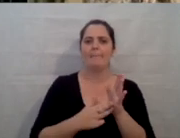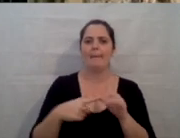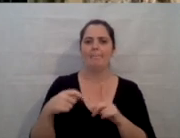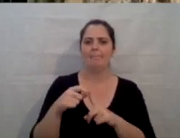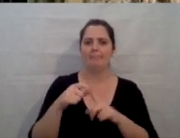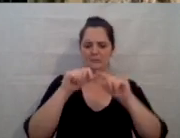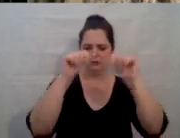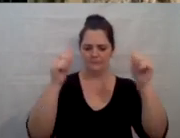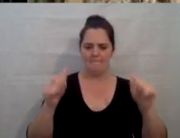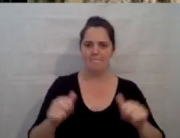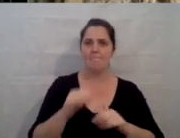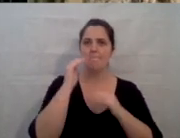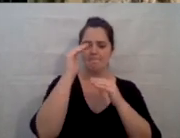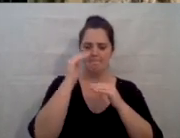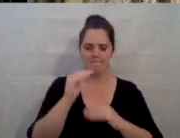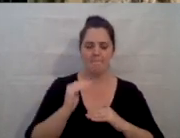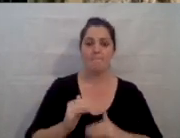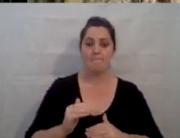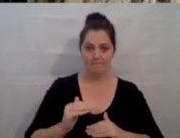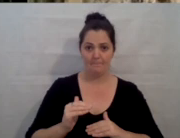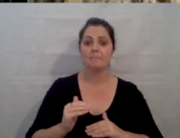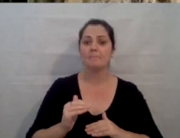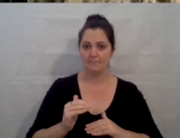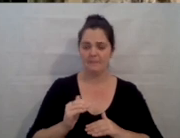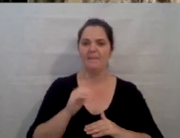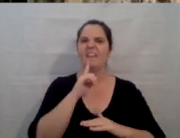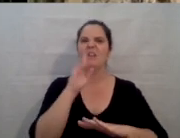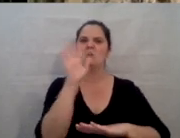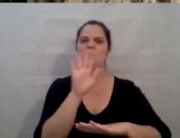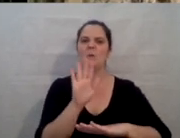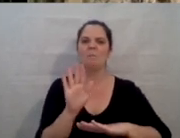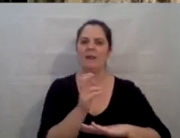map back, we're going to refine it a little bit more and then we're going to add contour.